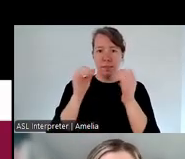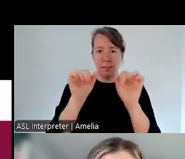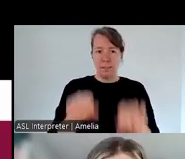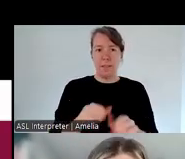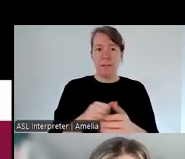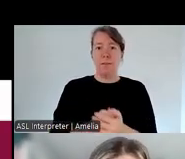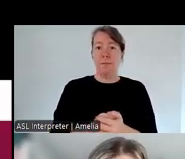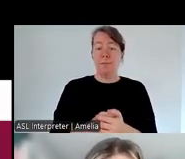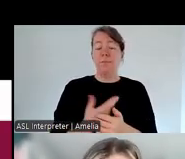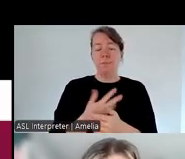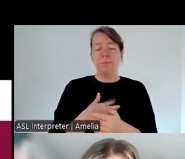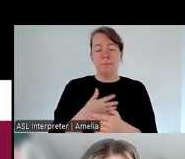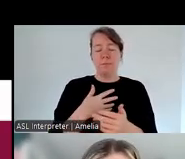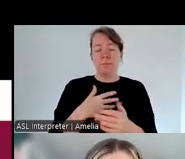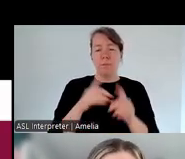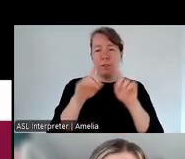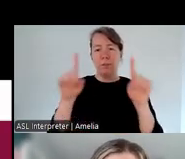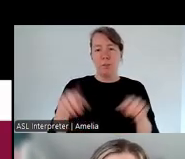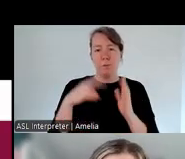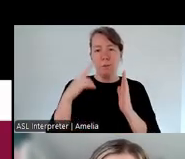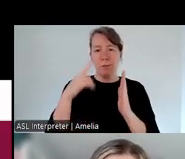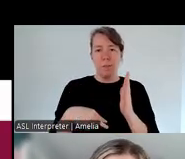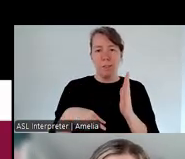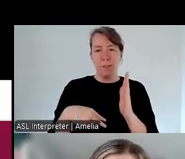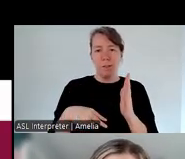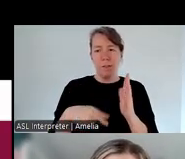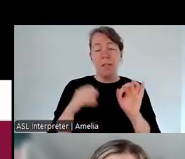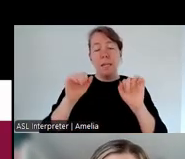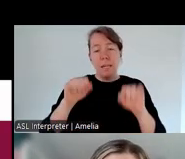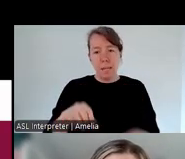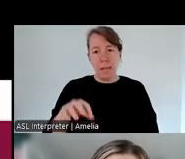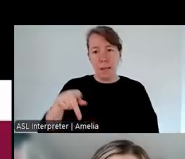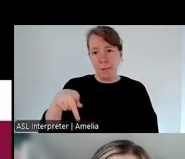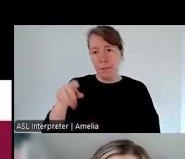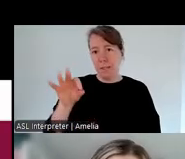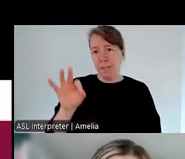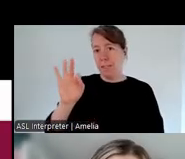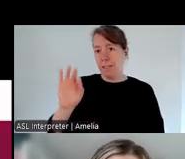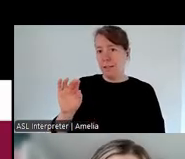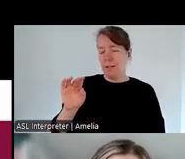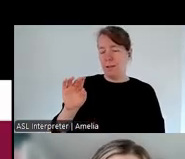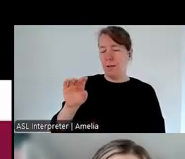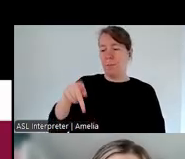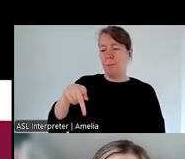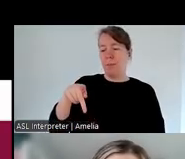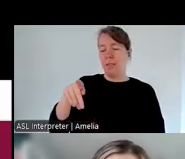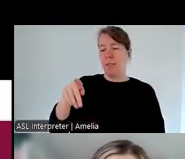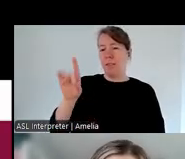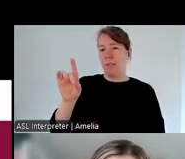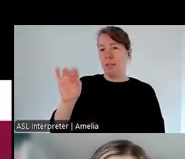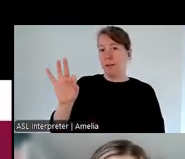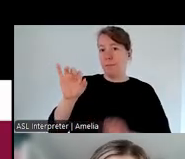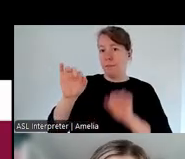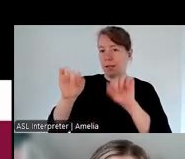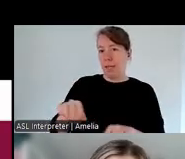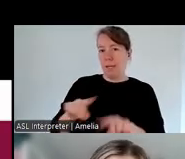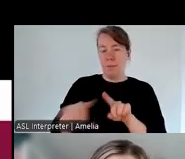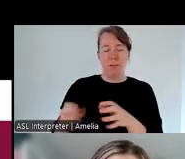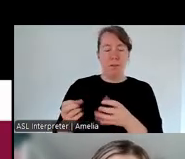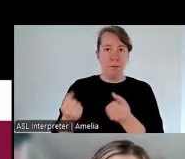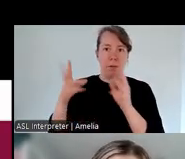in my experience, PDFs are, uh, often introduce too many issues. Um, whereas Word documents are typically more reliable